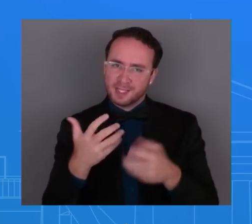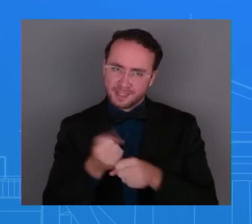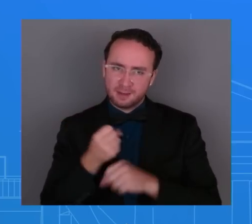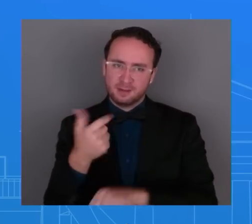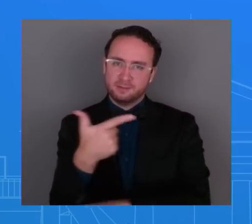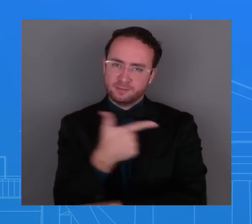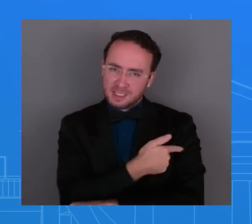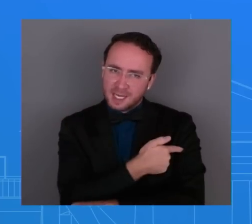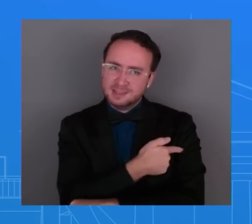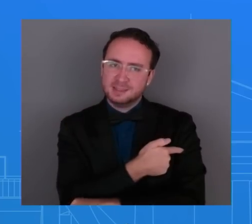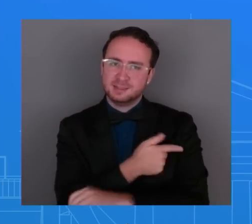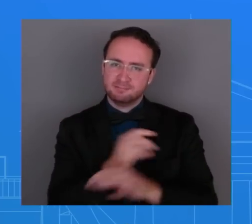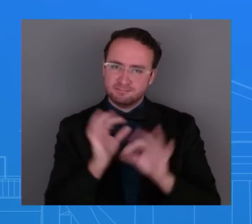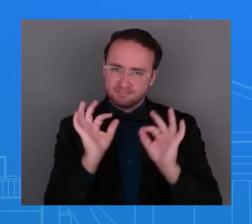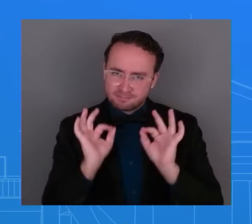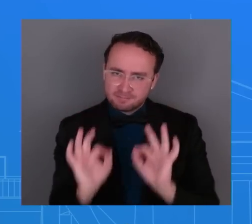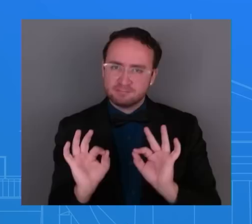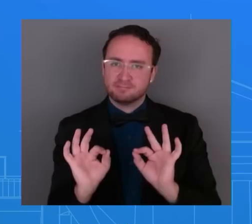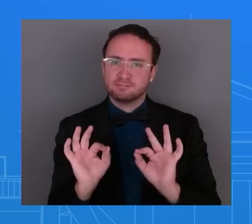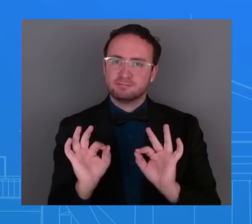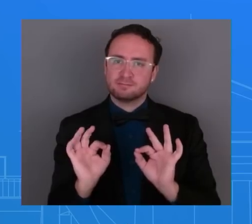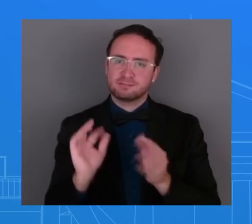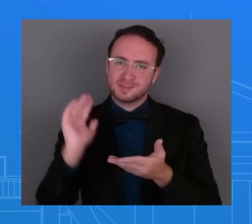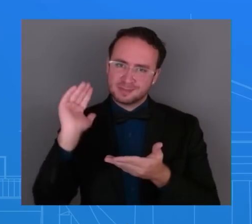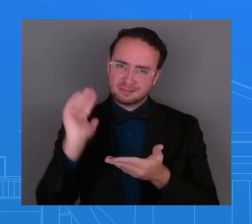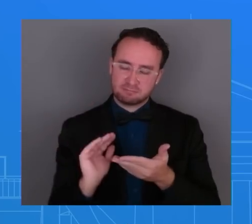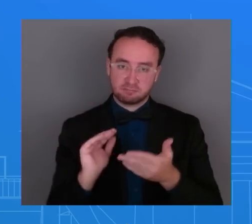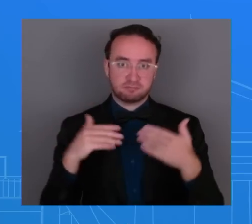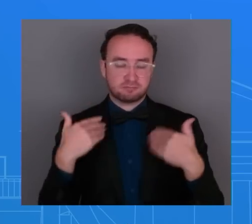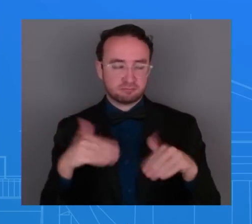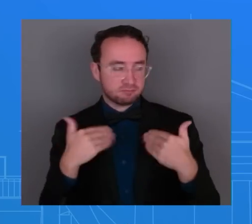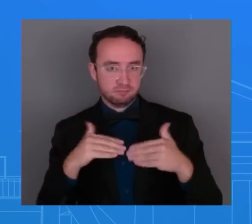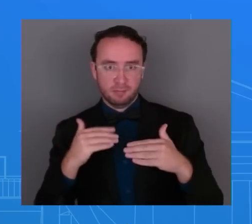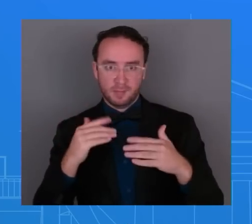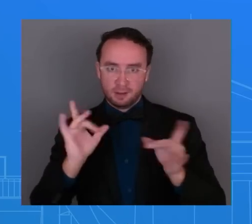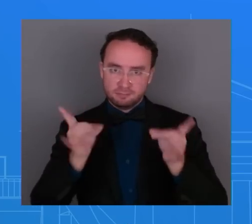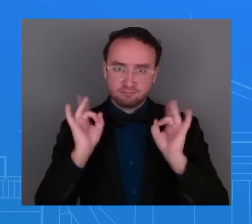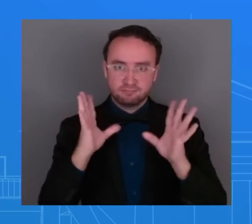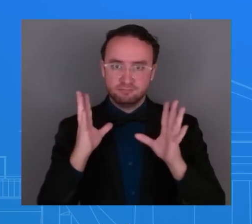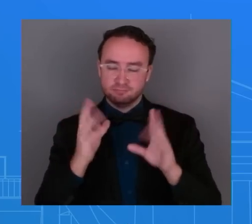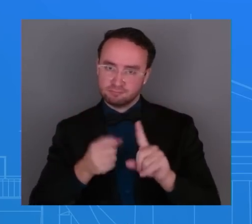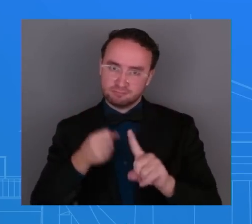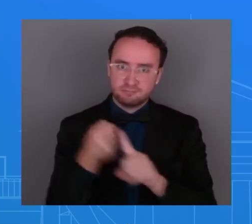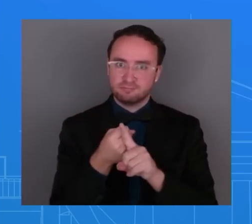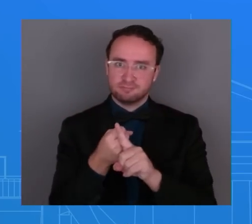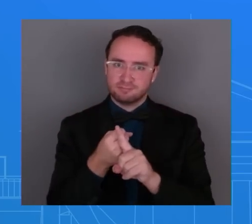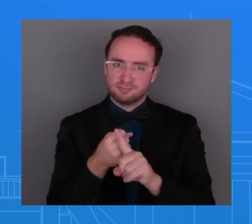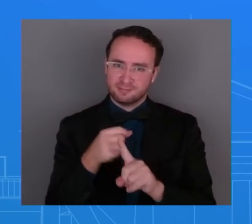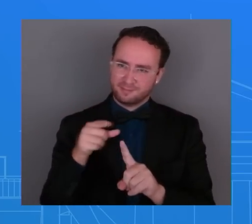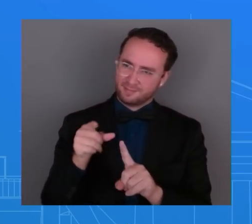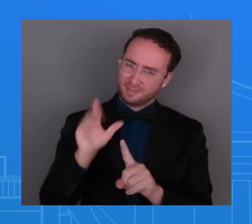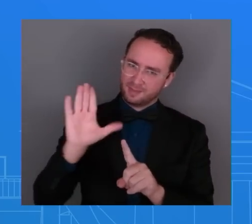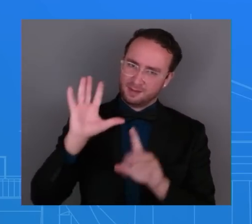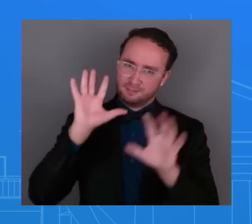And that's because of this president and what he was able to do. Go ahead. W- -- I haven't seen you in a while. Hey, how are you?